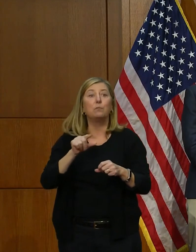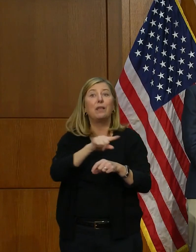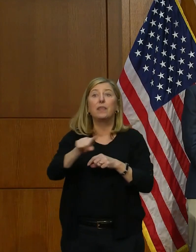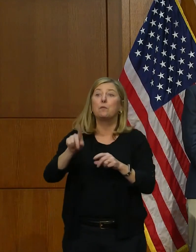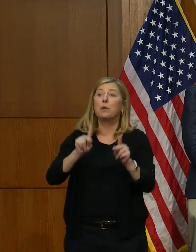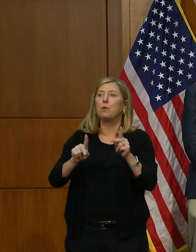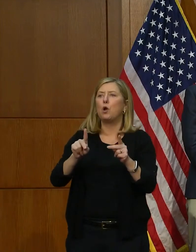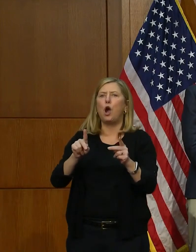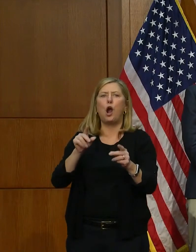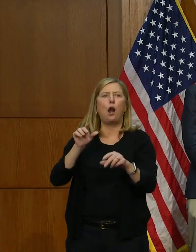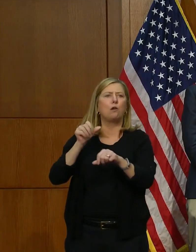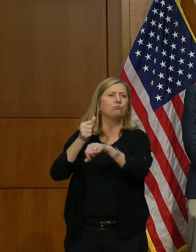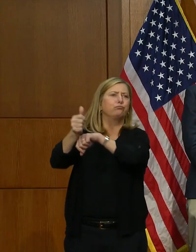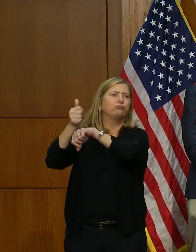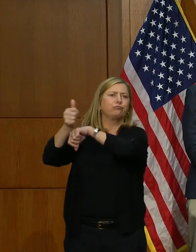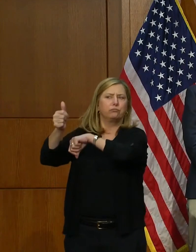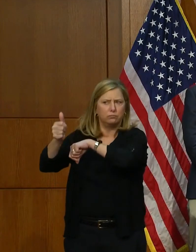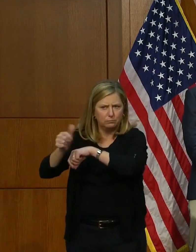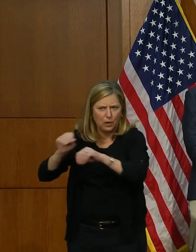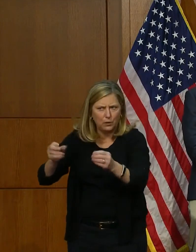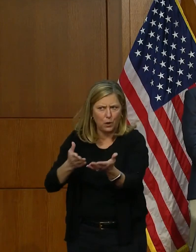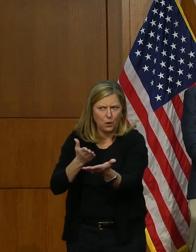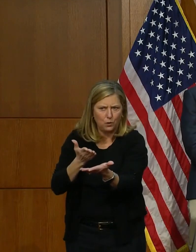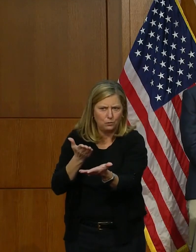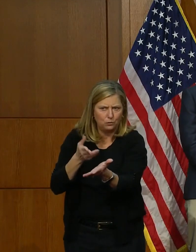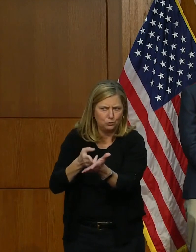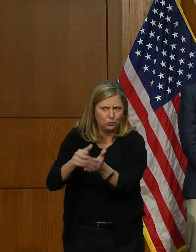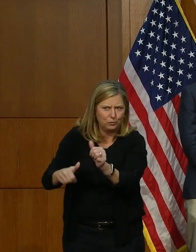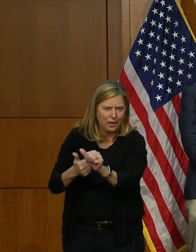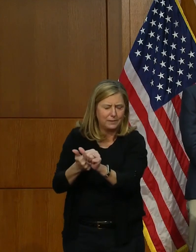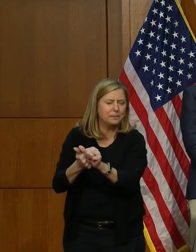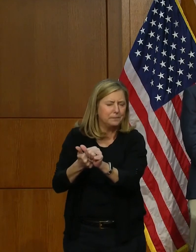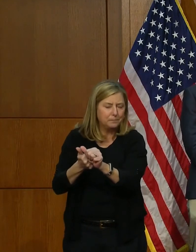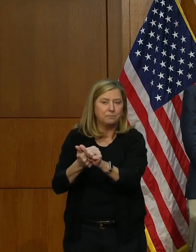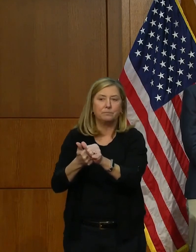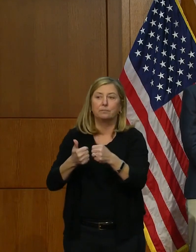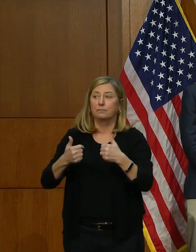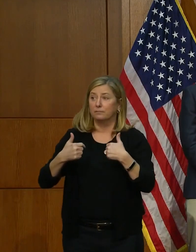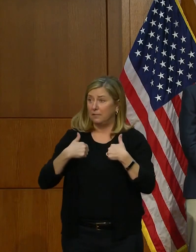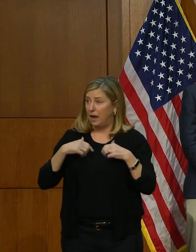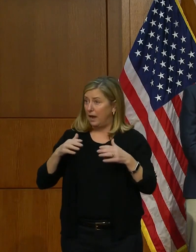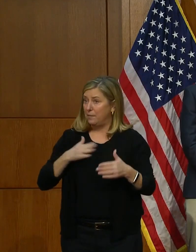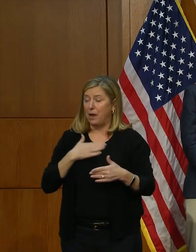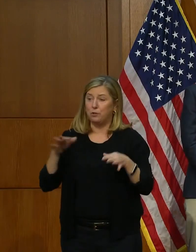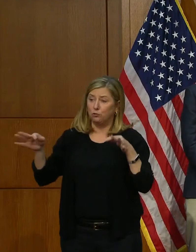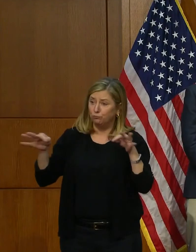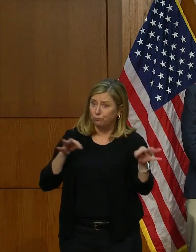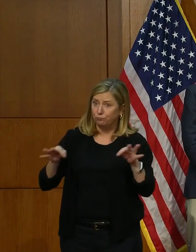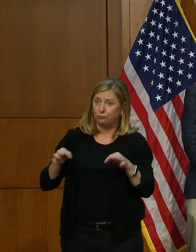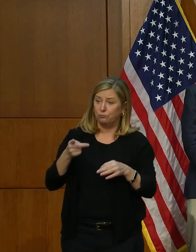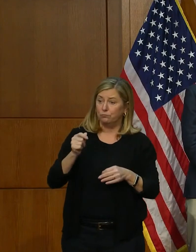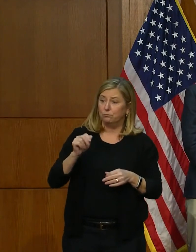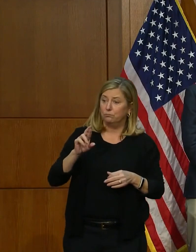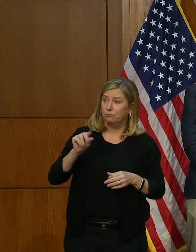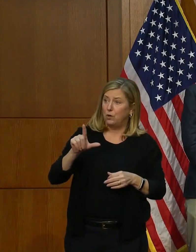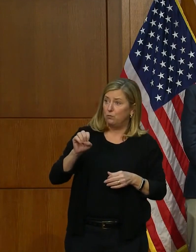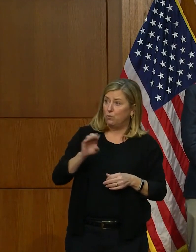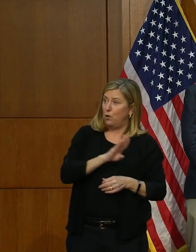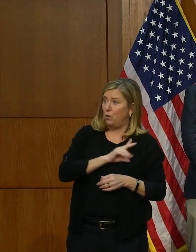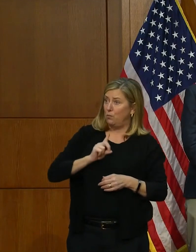IS TO SUBSTANTIATE CLAIMS ARE BEING BANDIED ABOUT AS TRUTH. I WOULD ENCOURAGE. I HAD THE SECRETARY AVAILABLE AS WELL AS